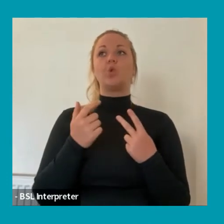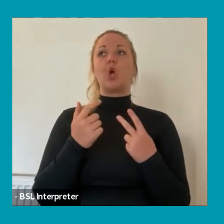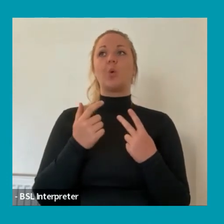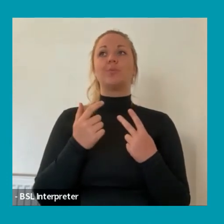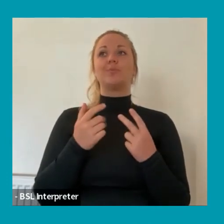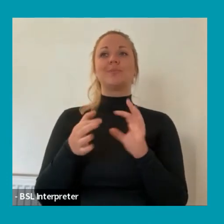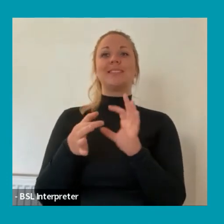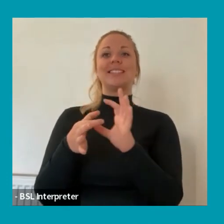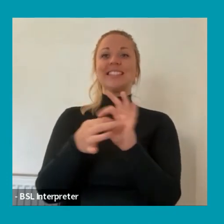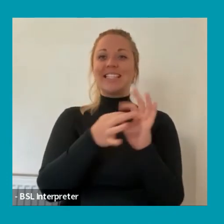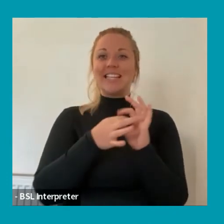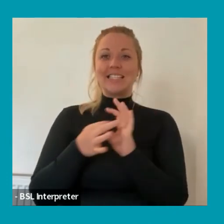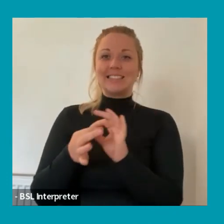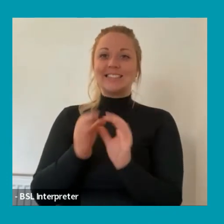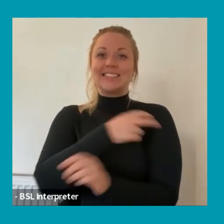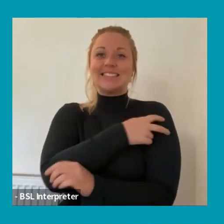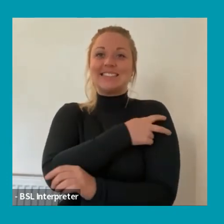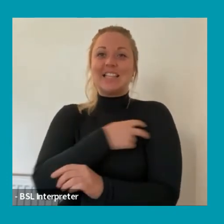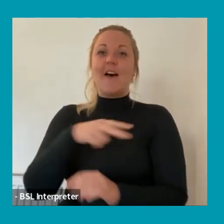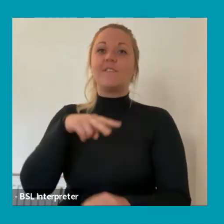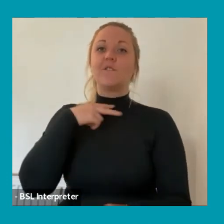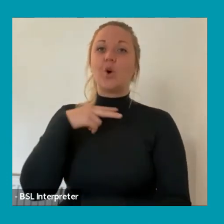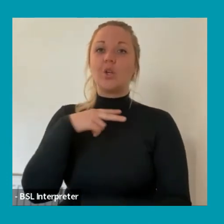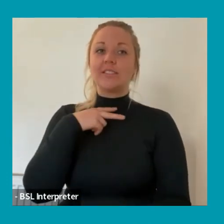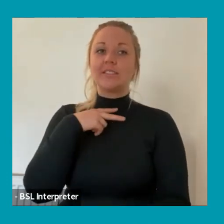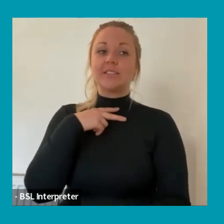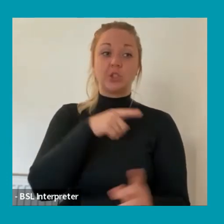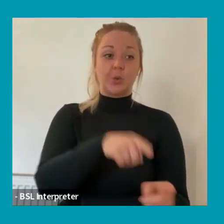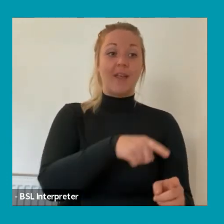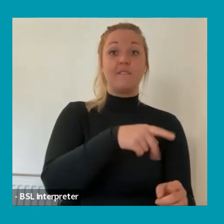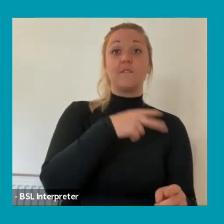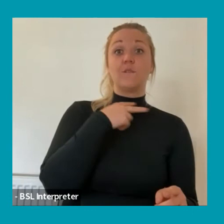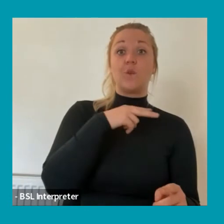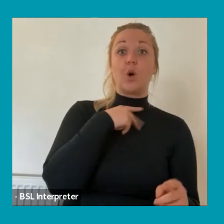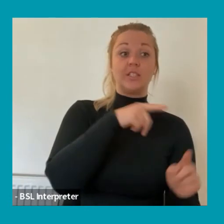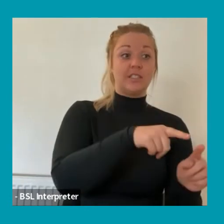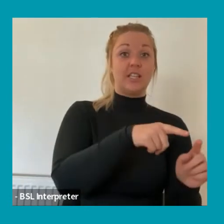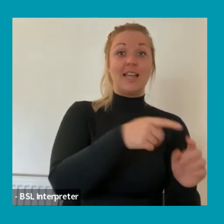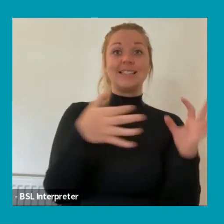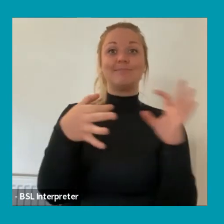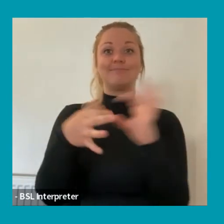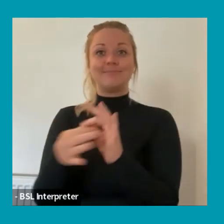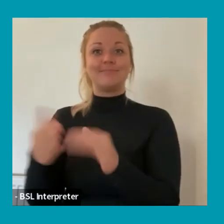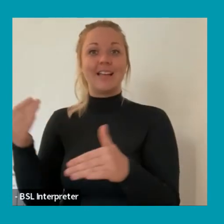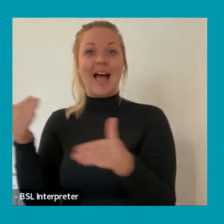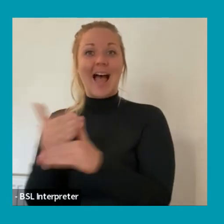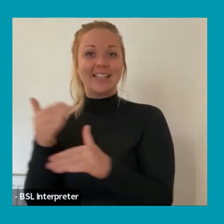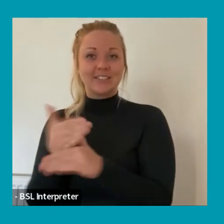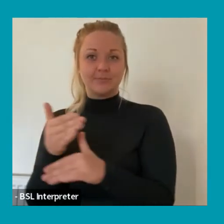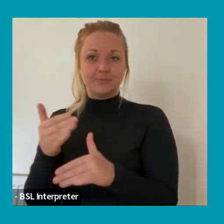directly to the actions. So it is the one thing yes, I have responded to a survey. Have told you what I think.